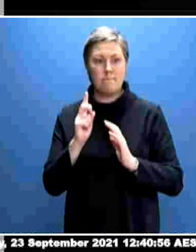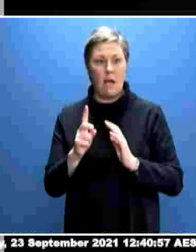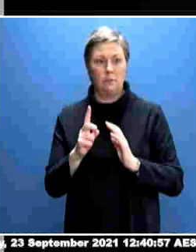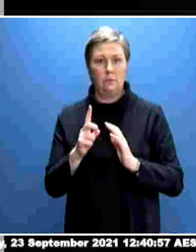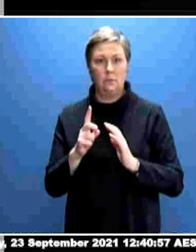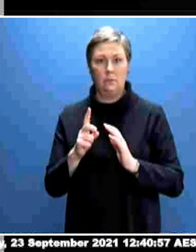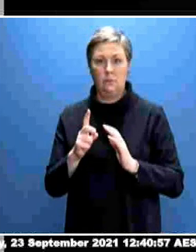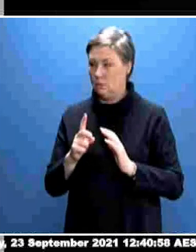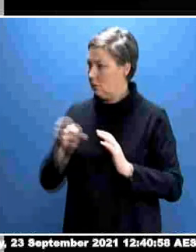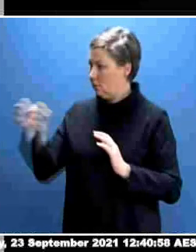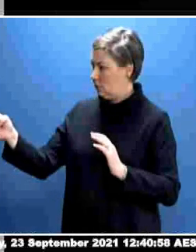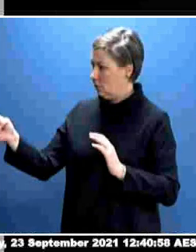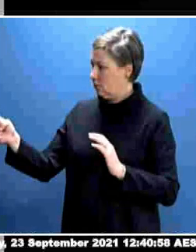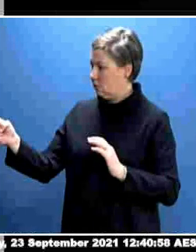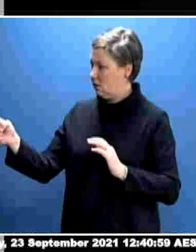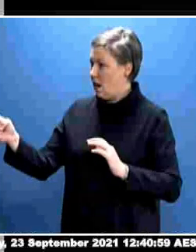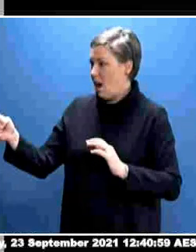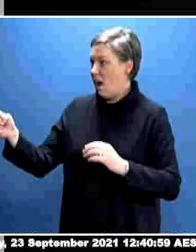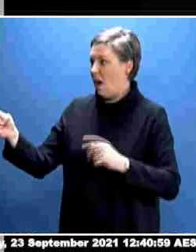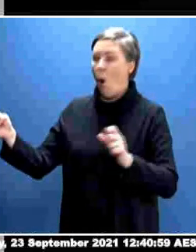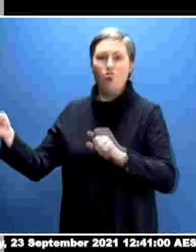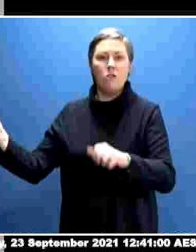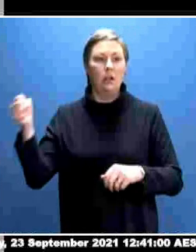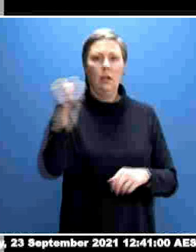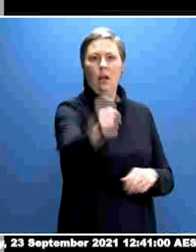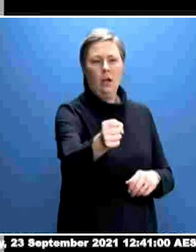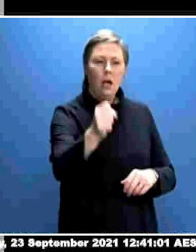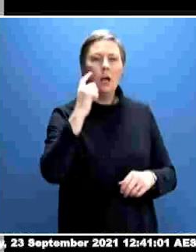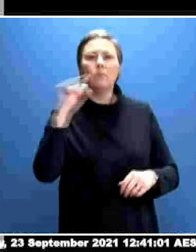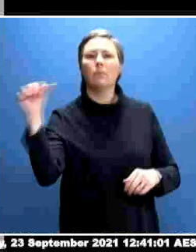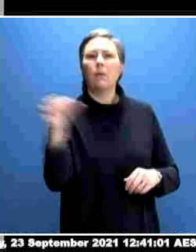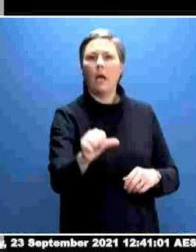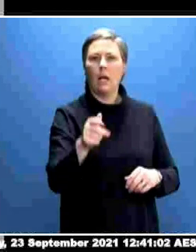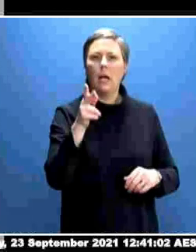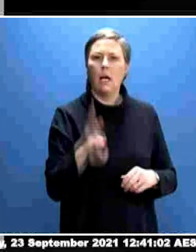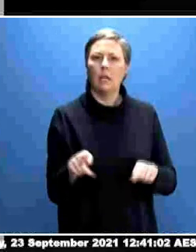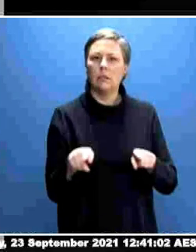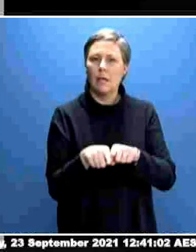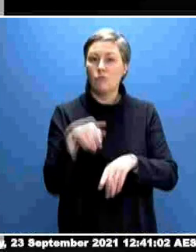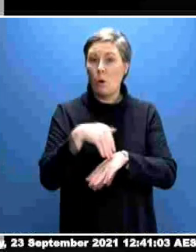in the same environment that's going to expose them to some of the same concerns,